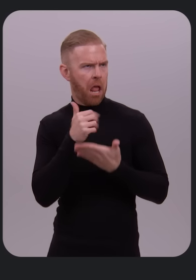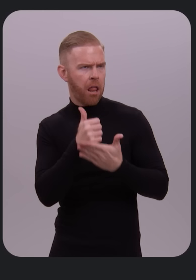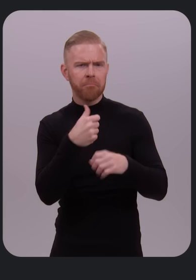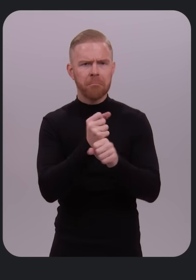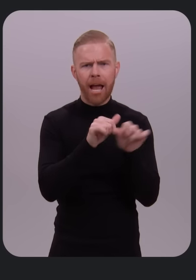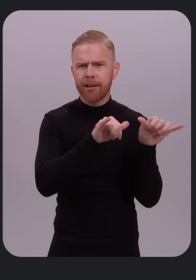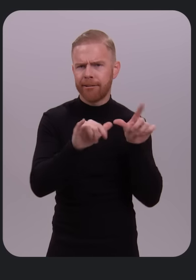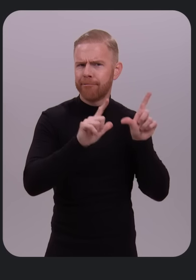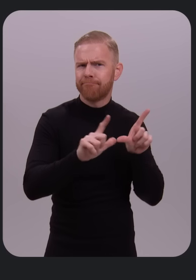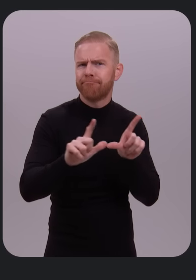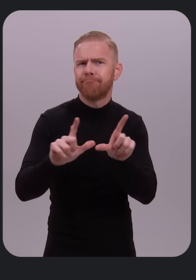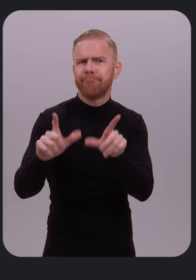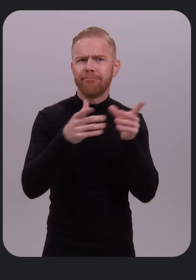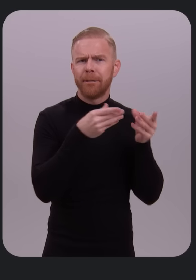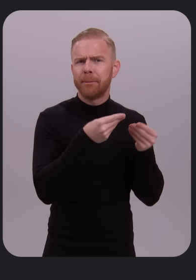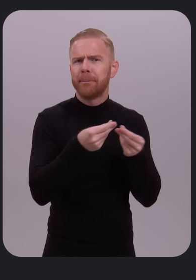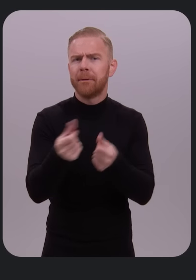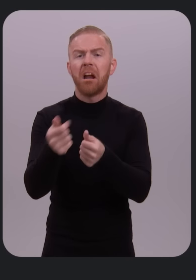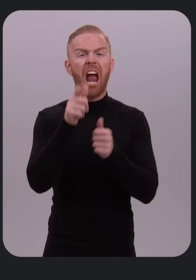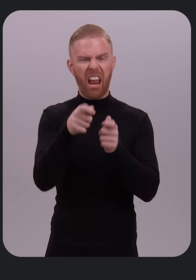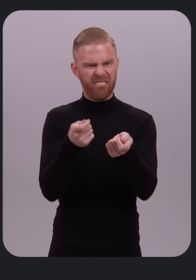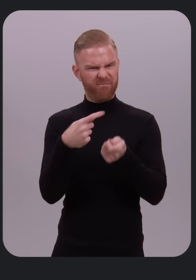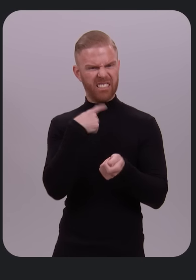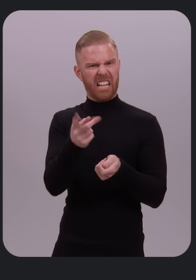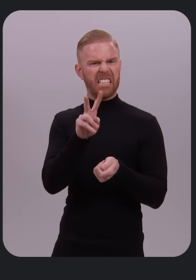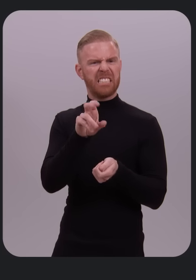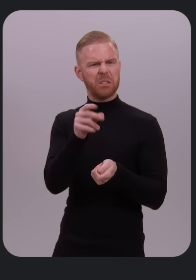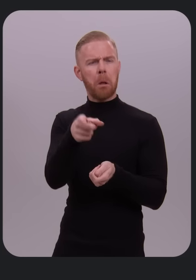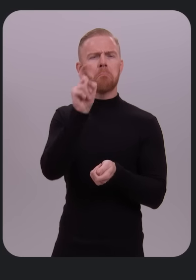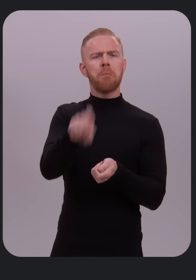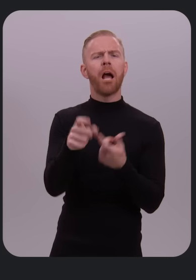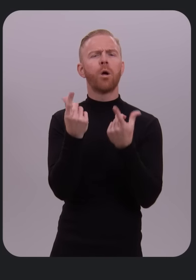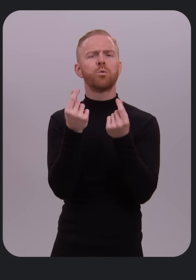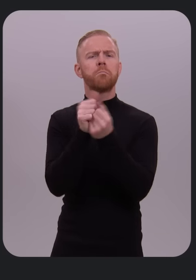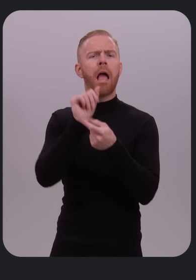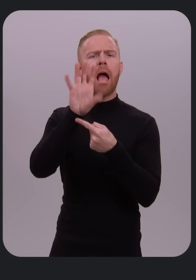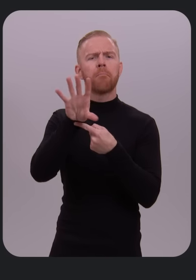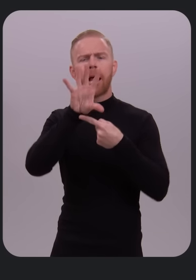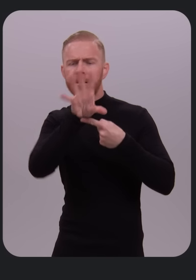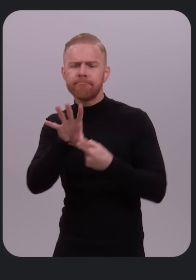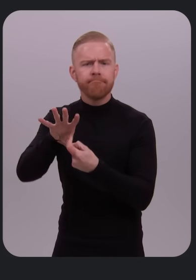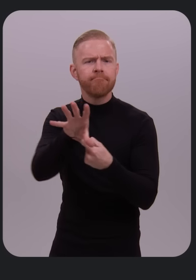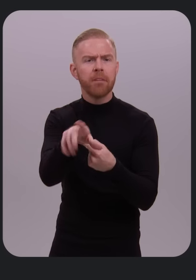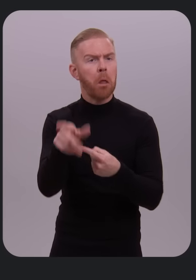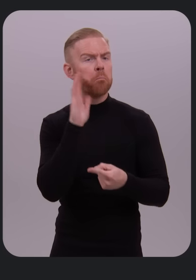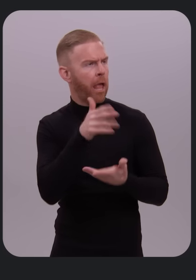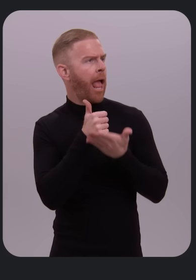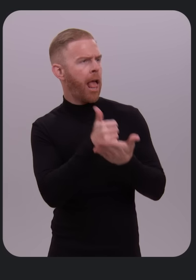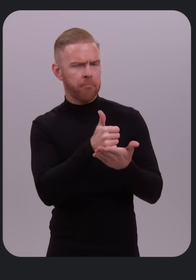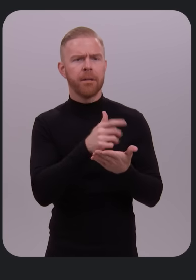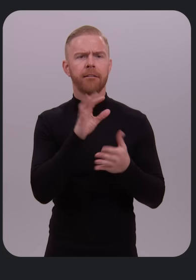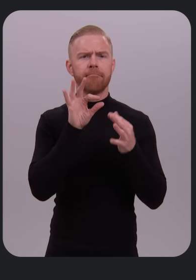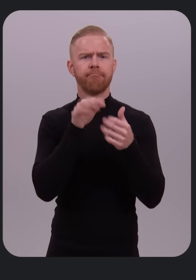Or you can direct Veo, giving it precise camera instructions, and have it shoot along a specific path.